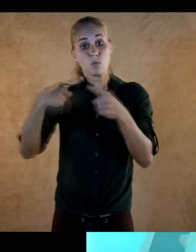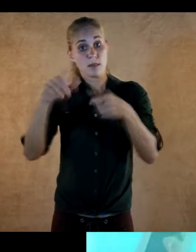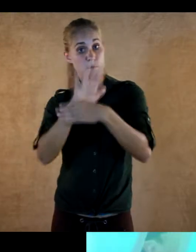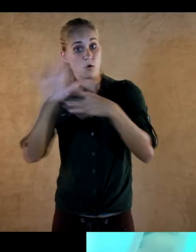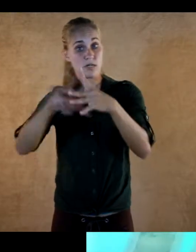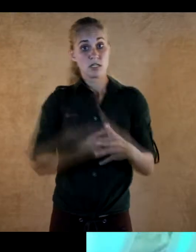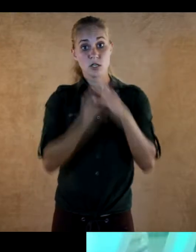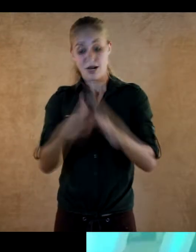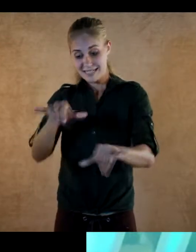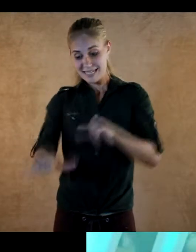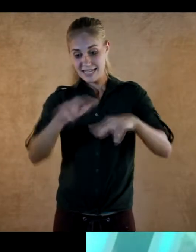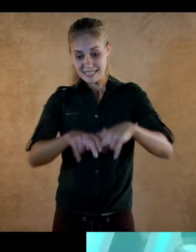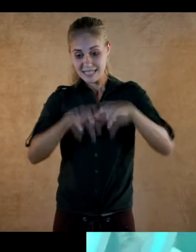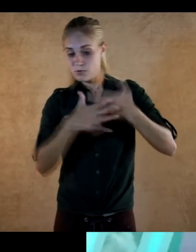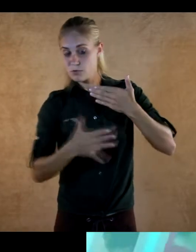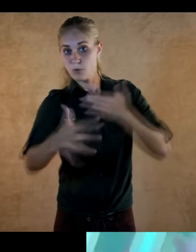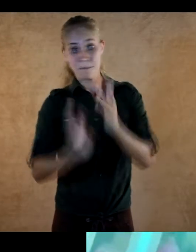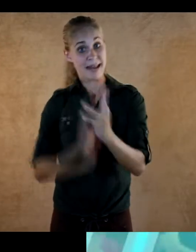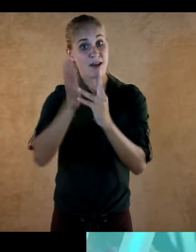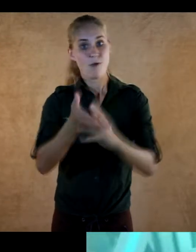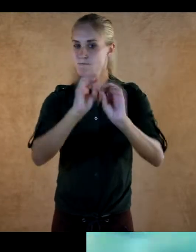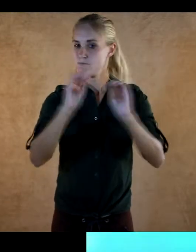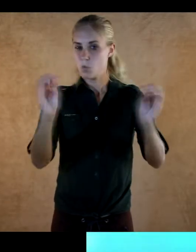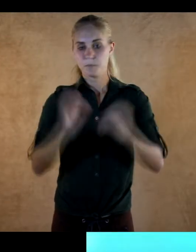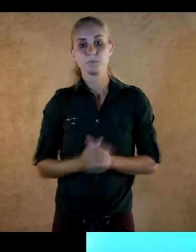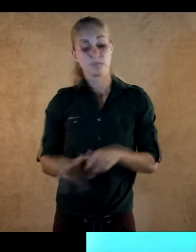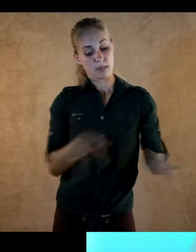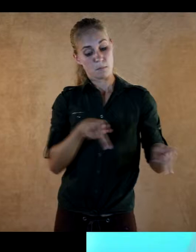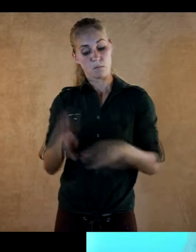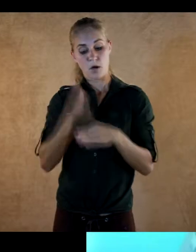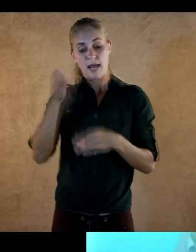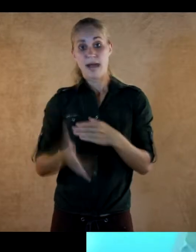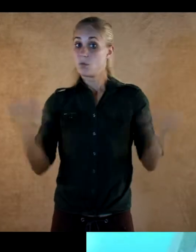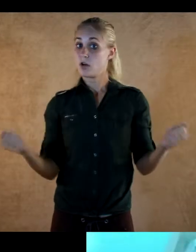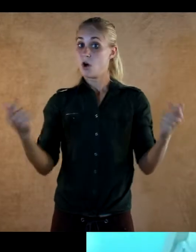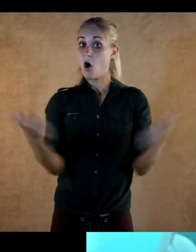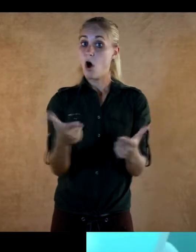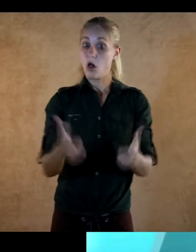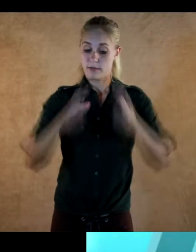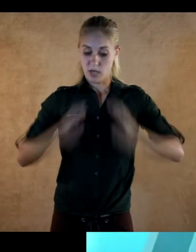Stay seated throughout the party. Do not interrupt others. The party ends when all of your guests are finished with their paper work.